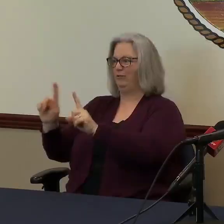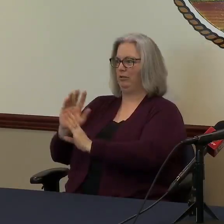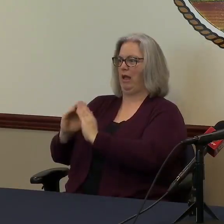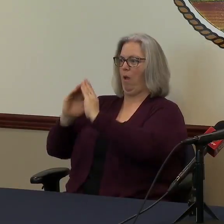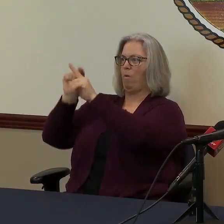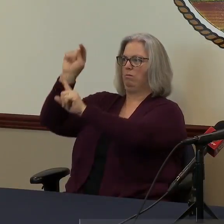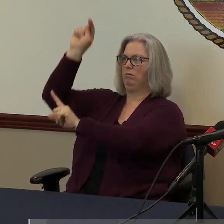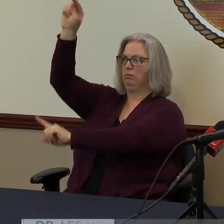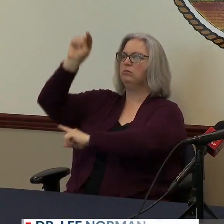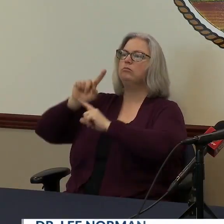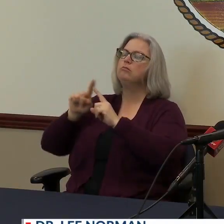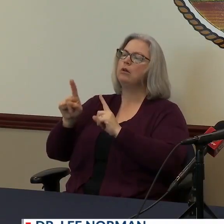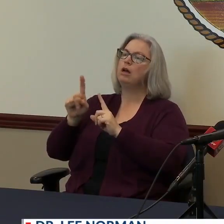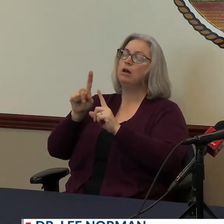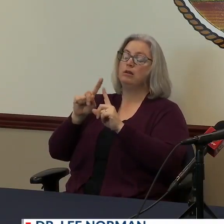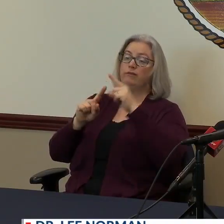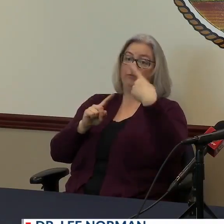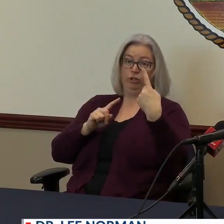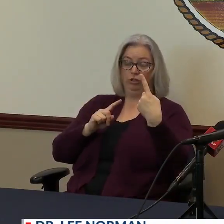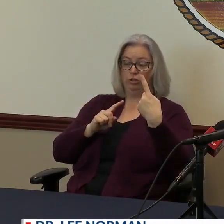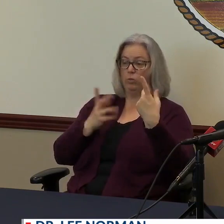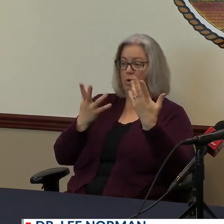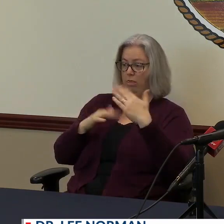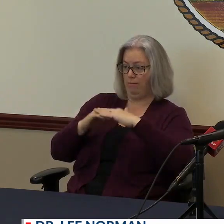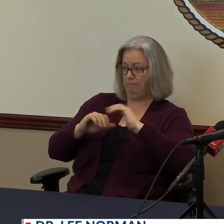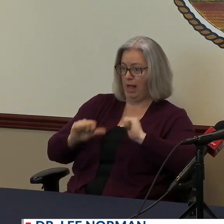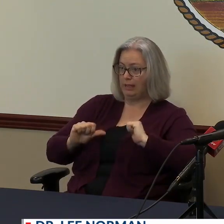STOCKPILE IF THE